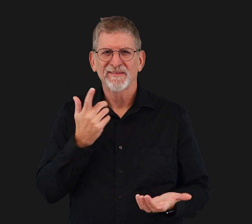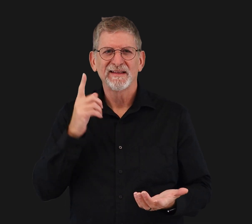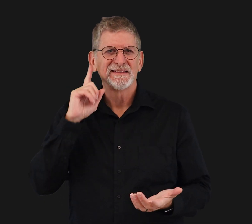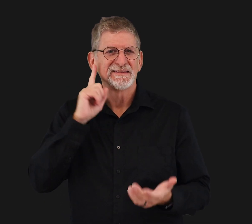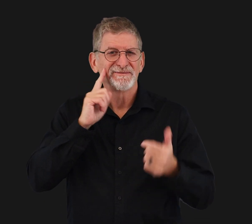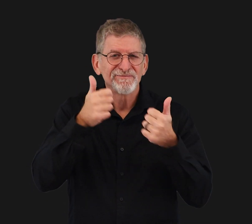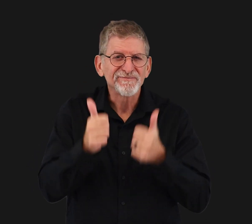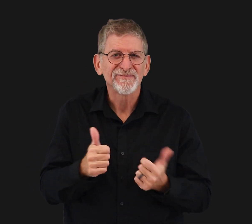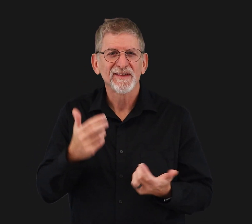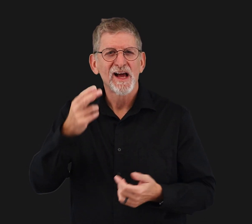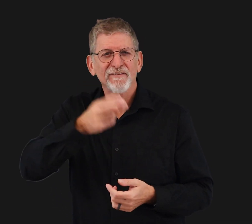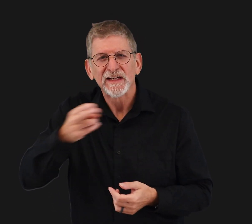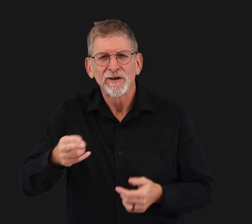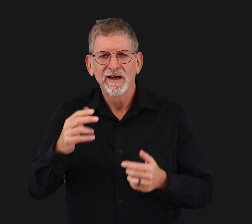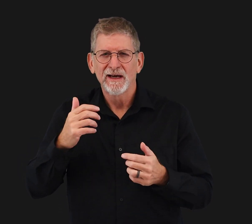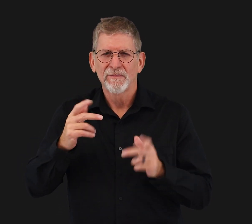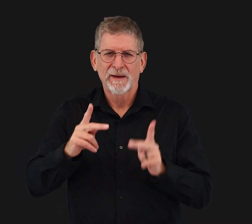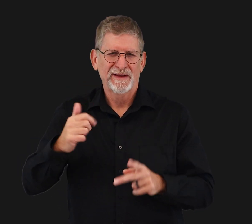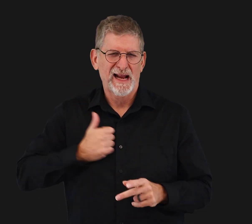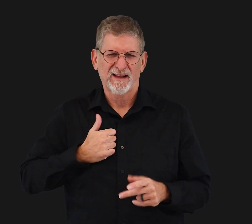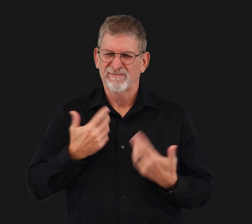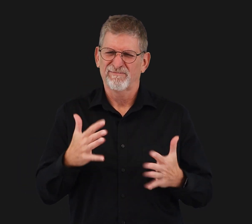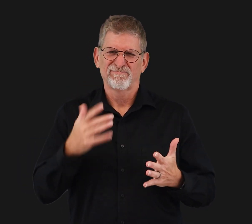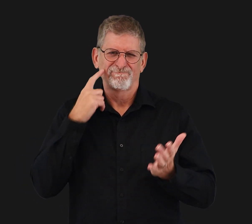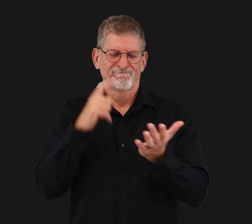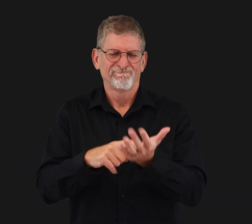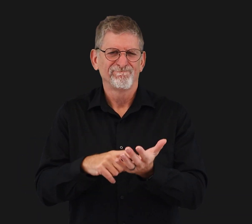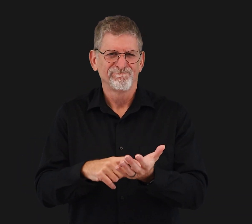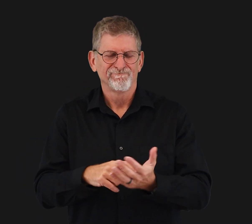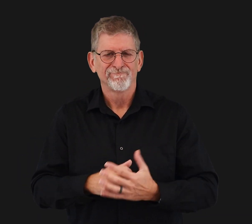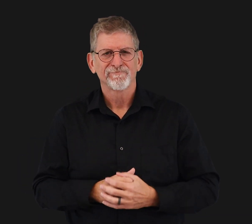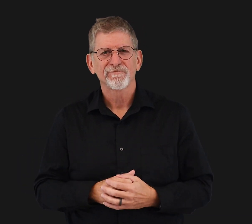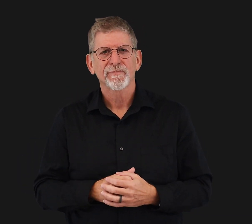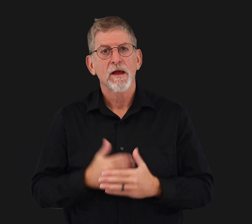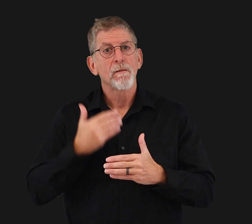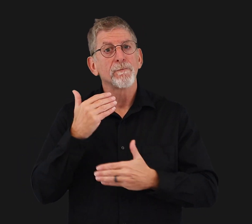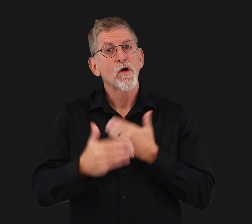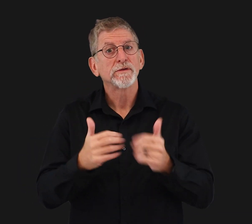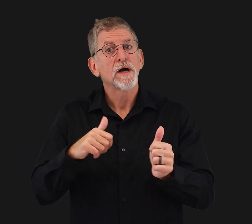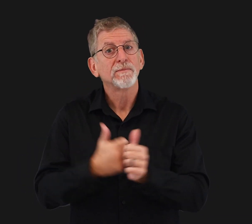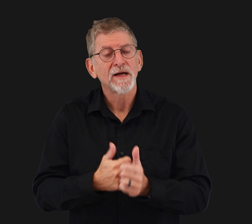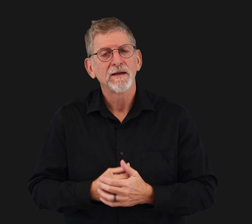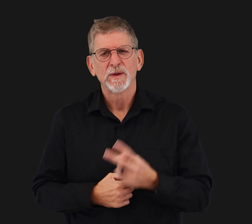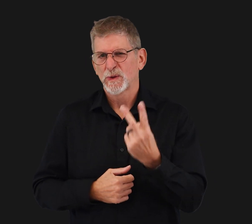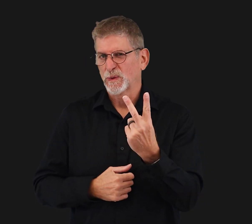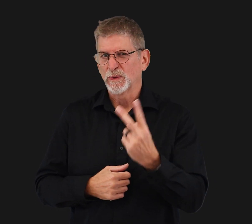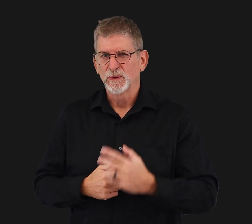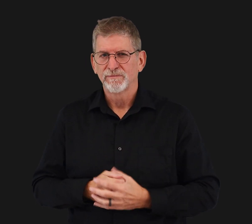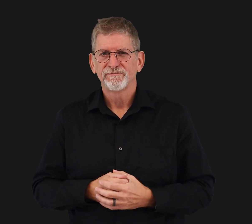deafened and hard of hearing people in Canada. Progress update: